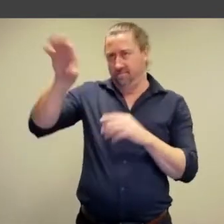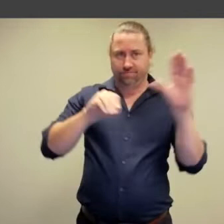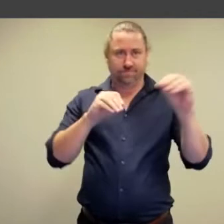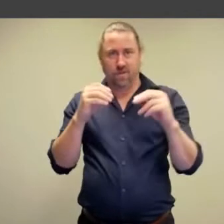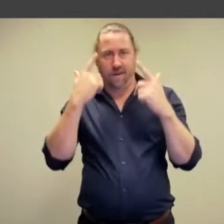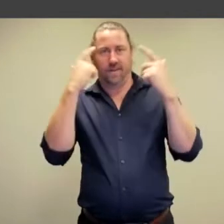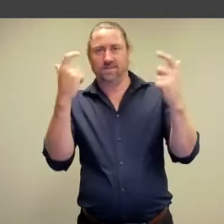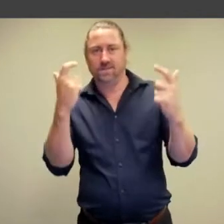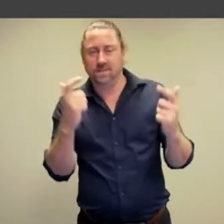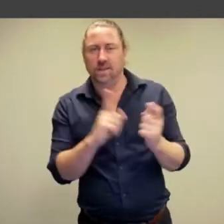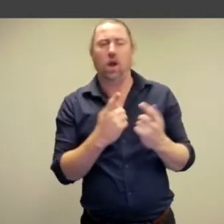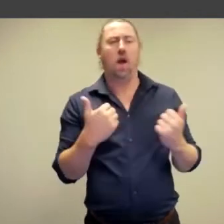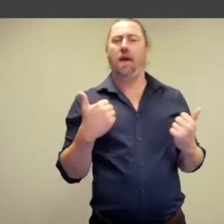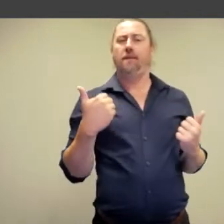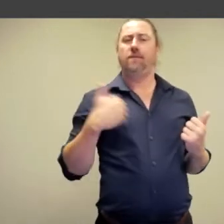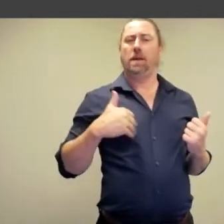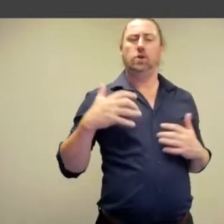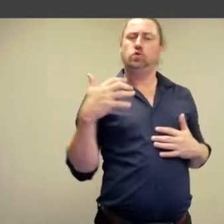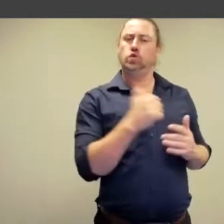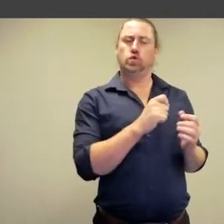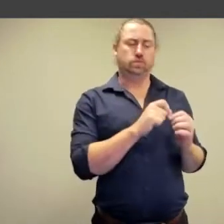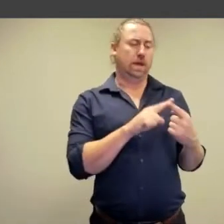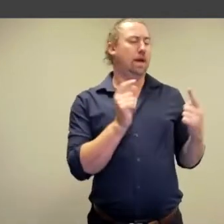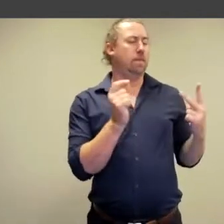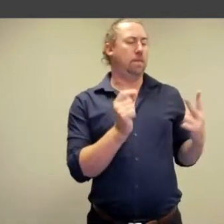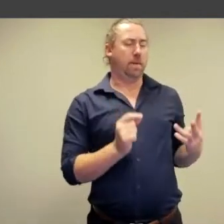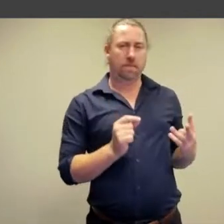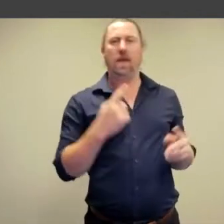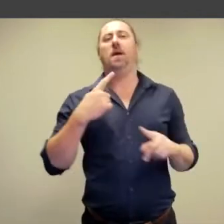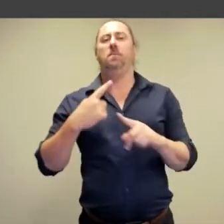traditional femininity and two of masculine art